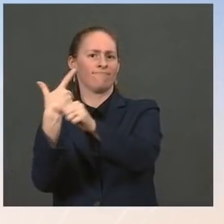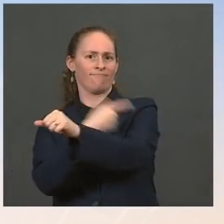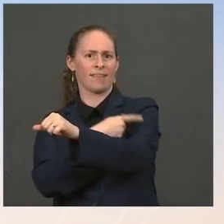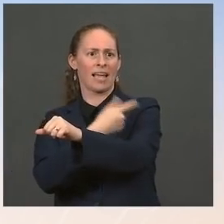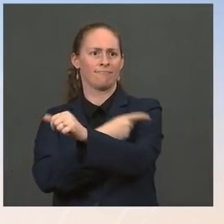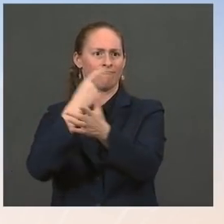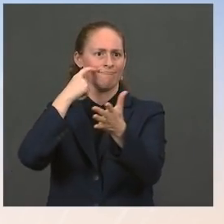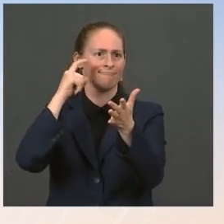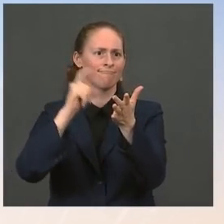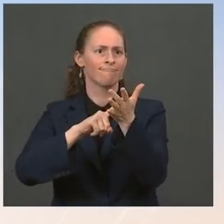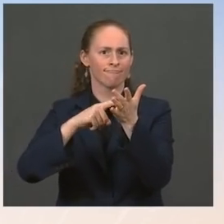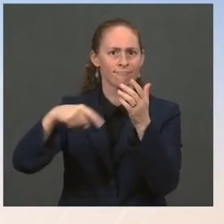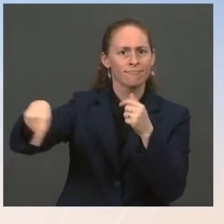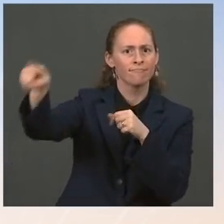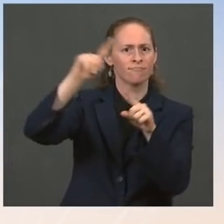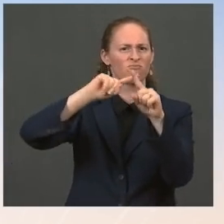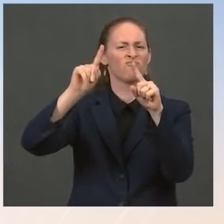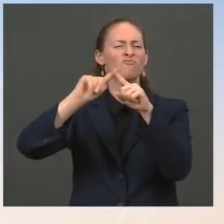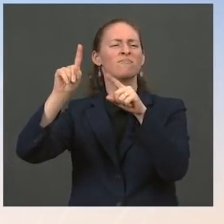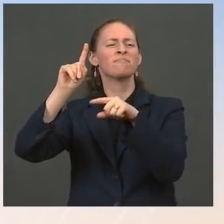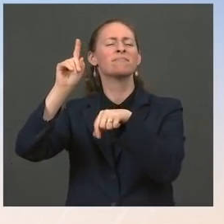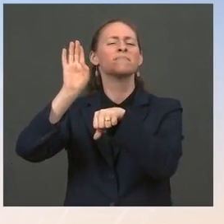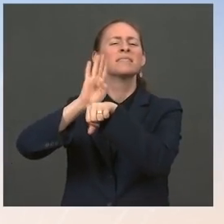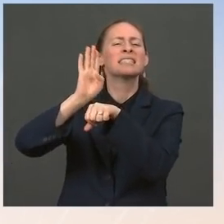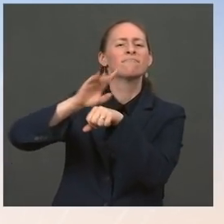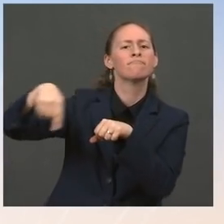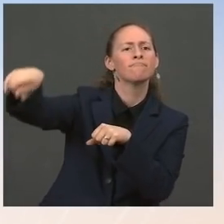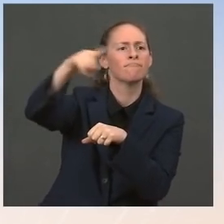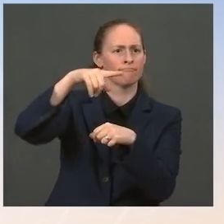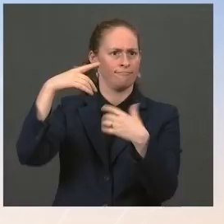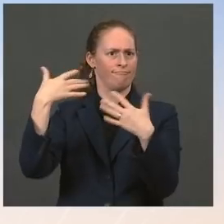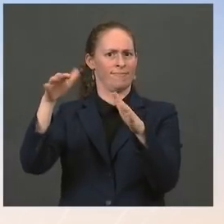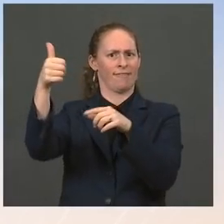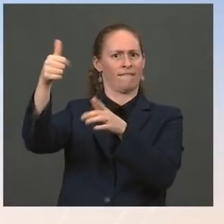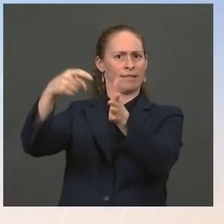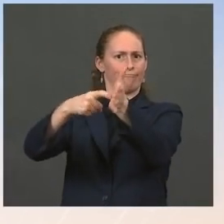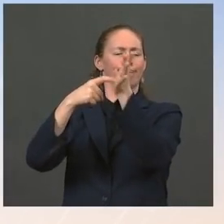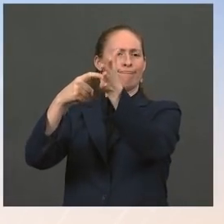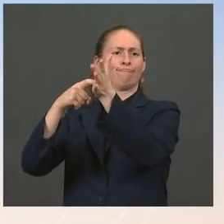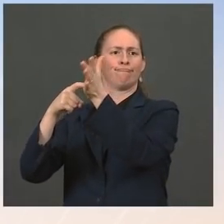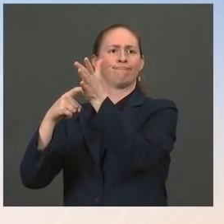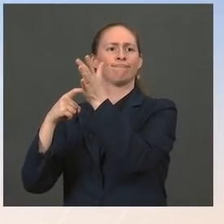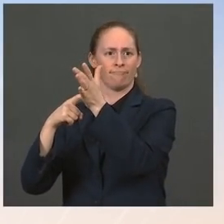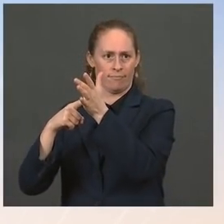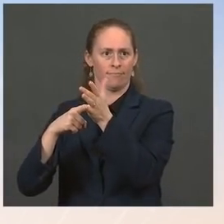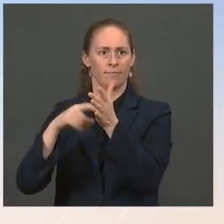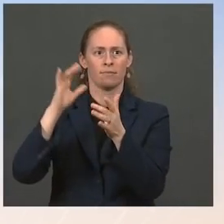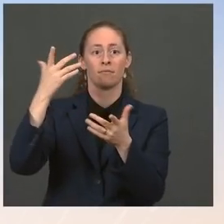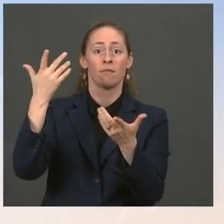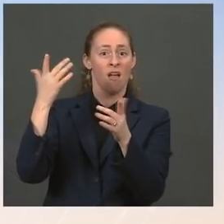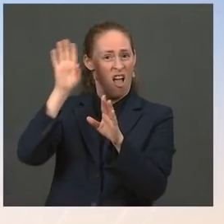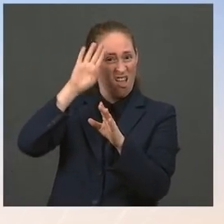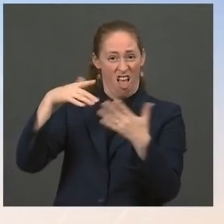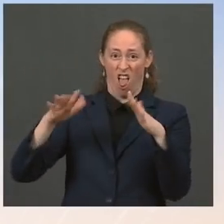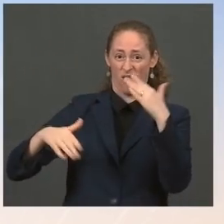that is imposing its own vaccine requirement ahead of the OSHA rule. The President's message will be clear: Vaccination requirements work.